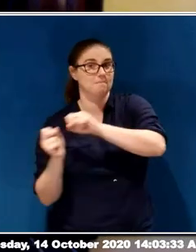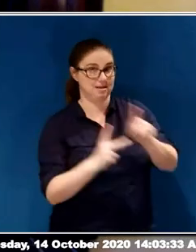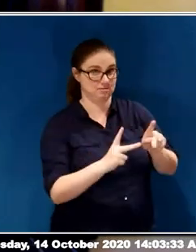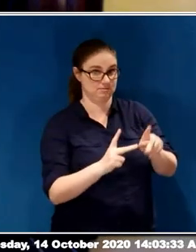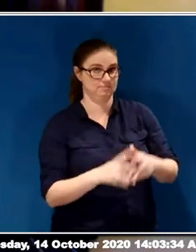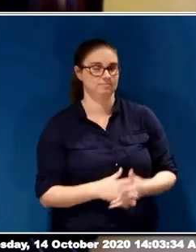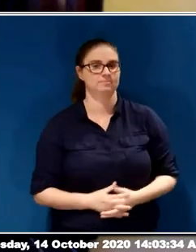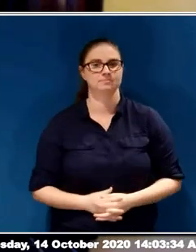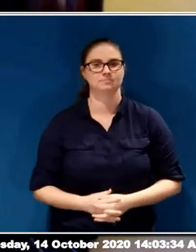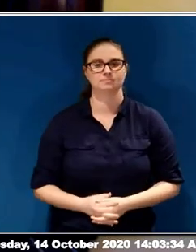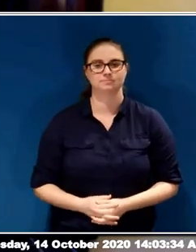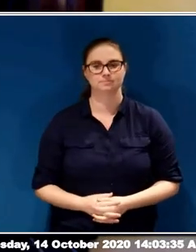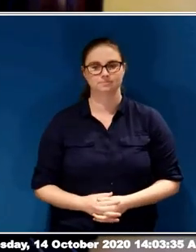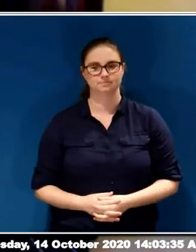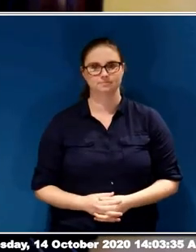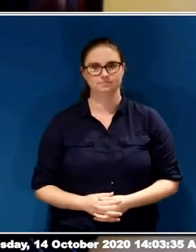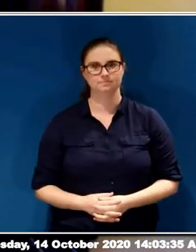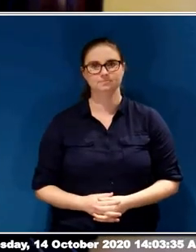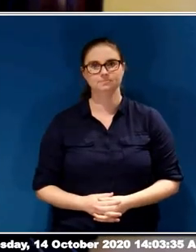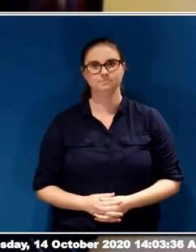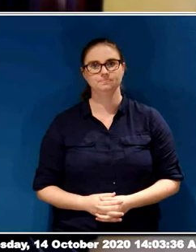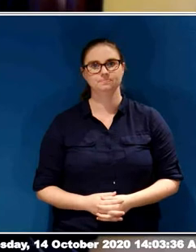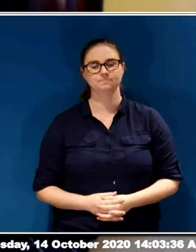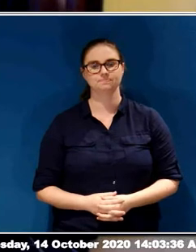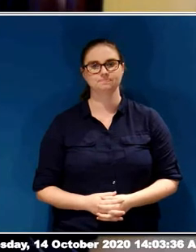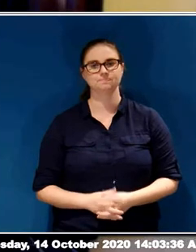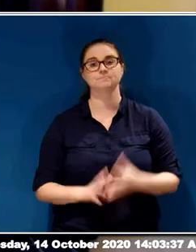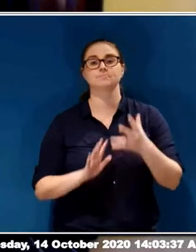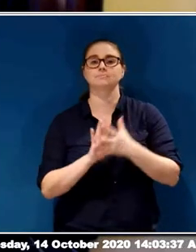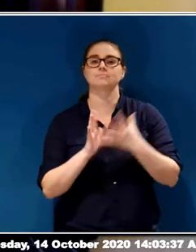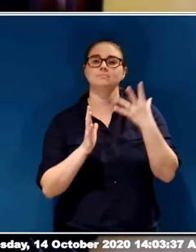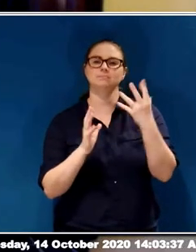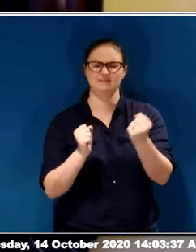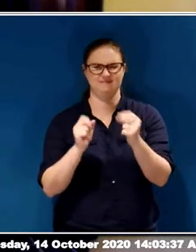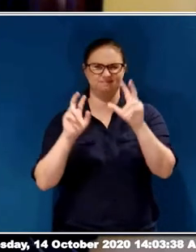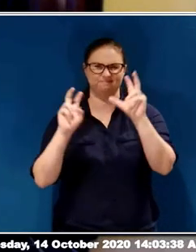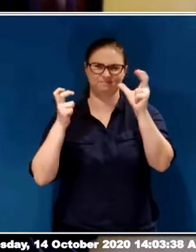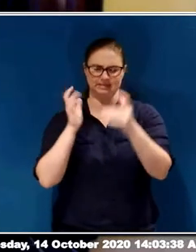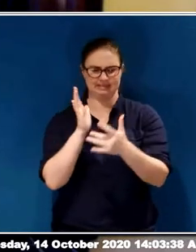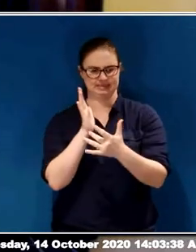for principals to understand how to read their data, to understand the